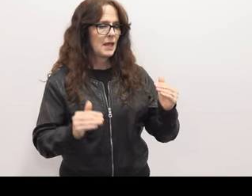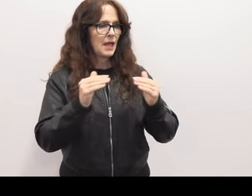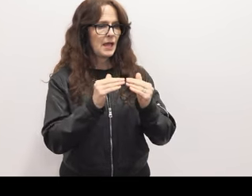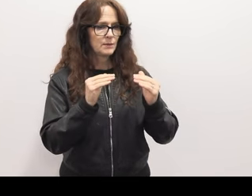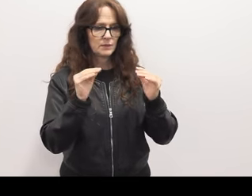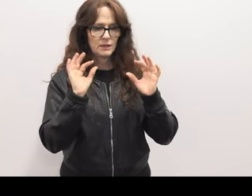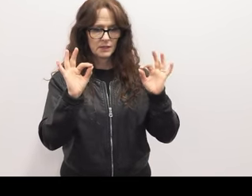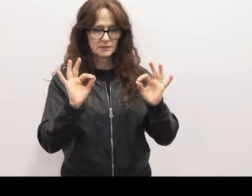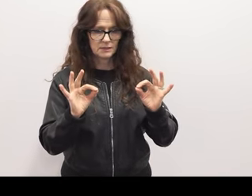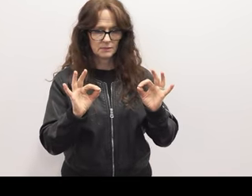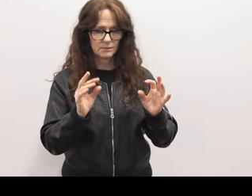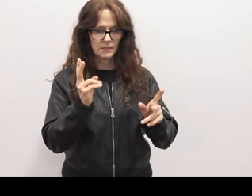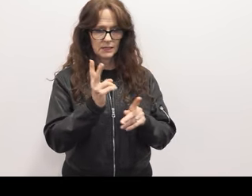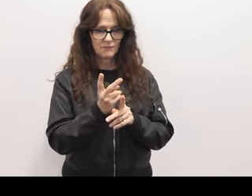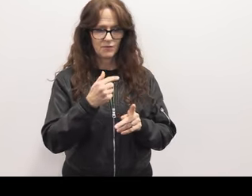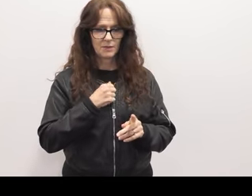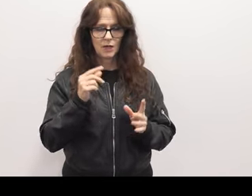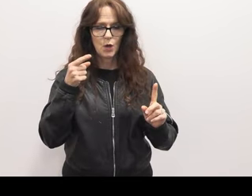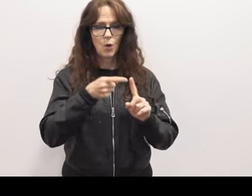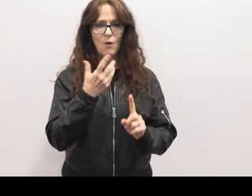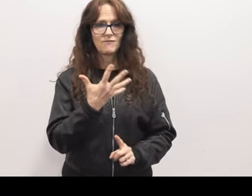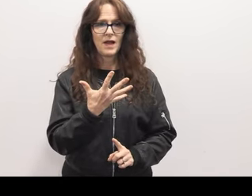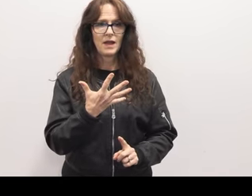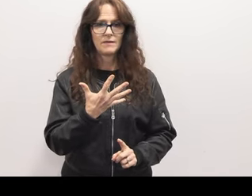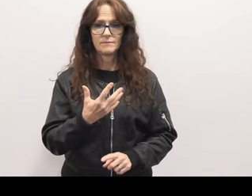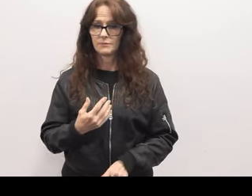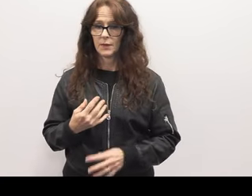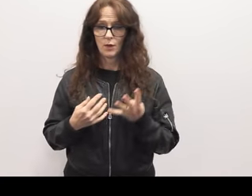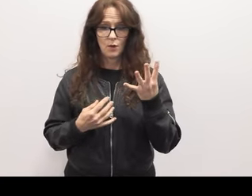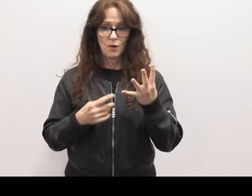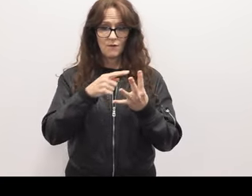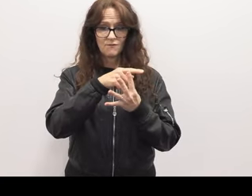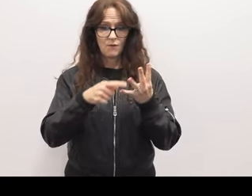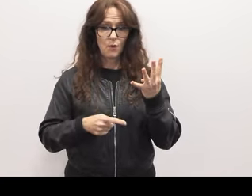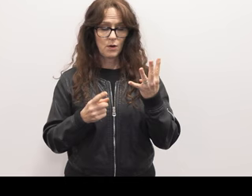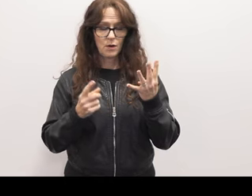So that one's a keep for me. [Diana Craighead] There were four keeps and one delete.